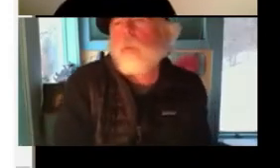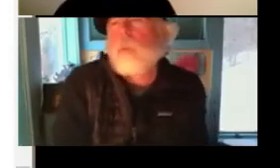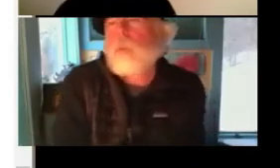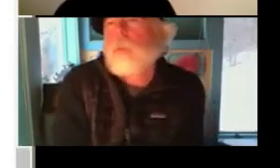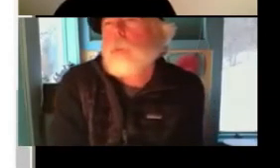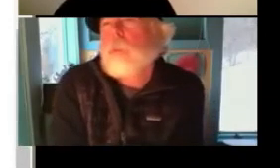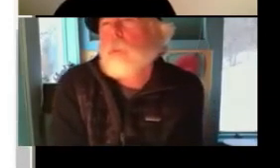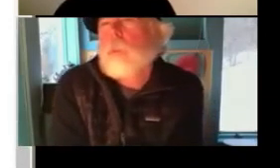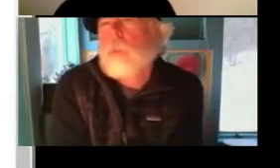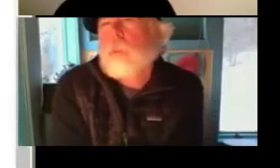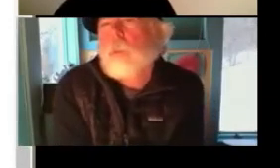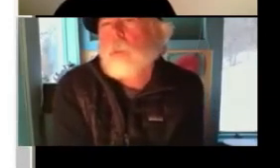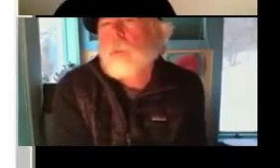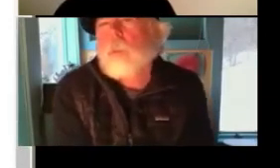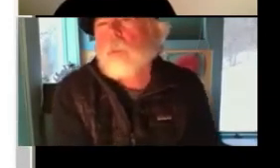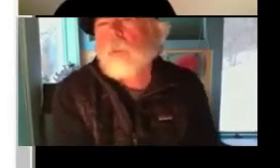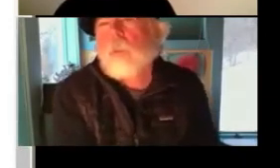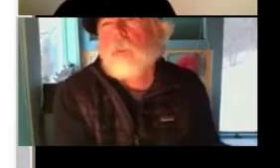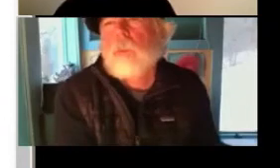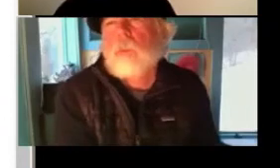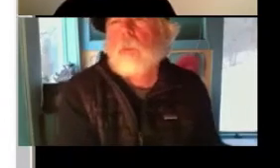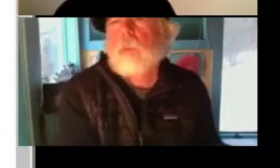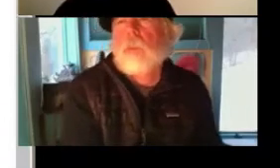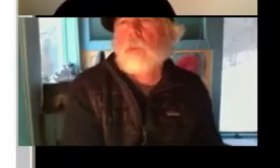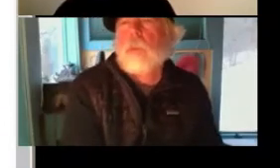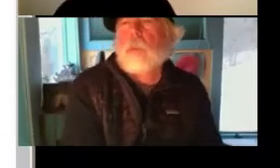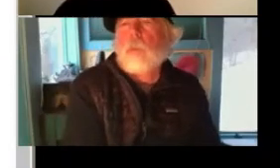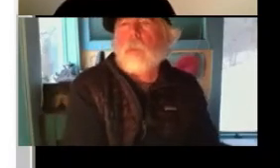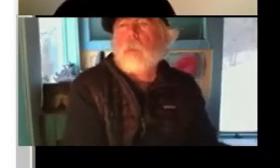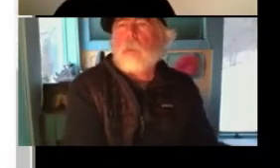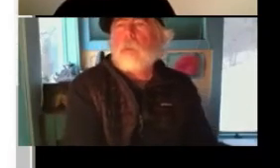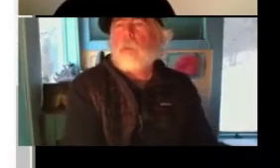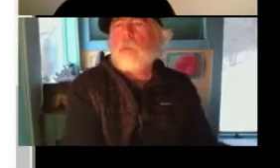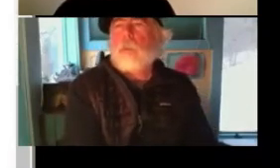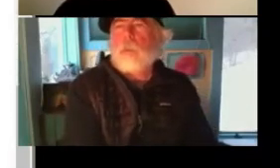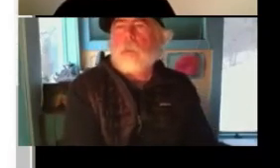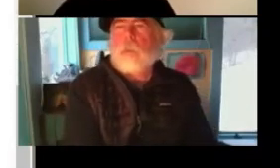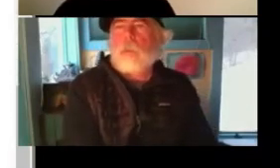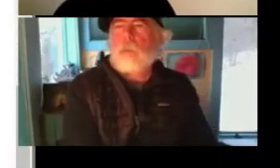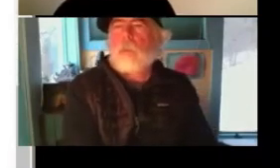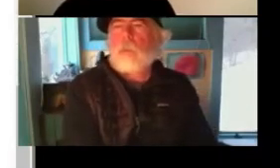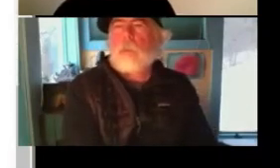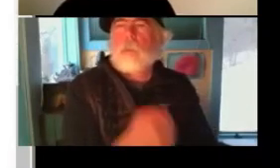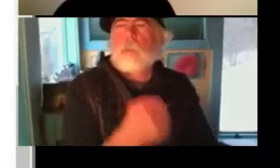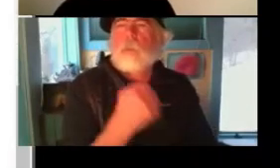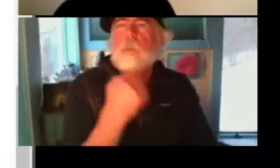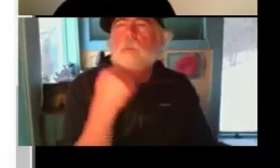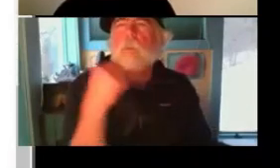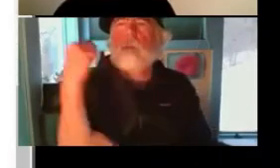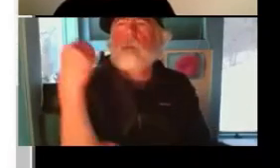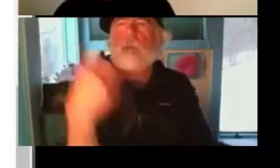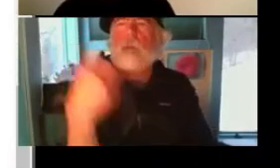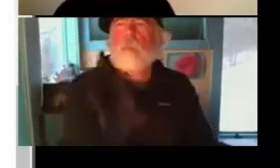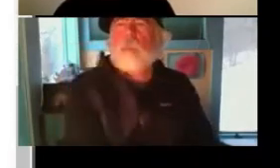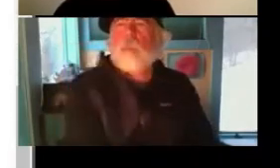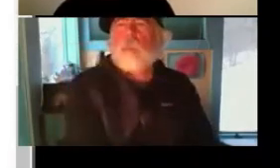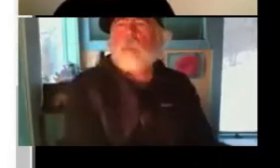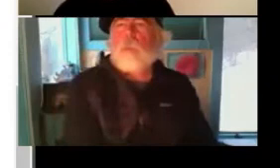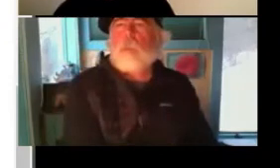Now we'll go back up to work samples and resume. Artistic excellence makes up the majority